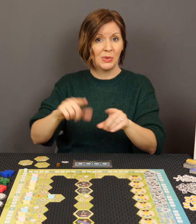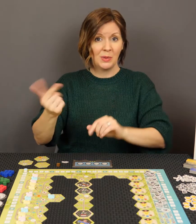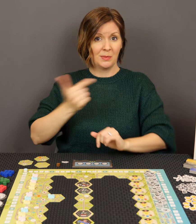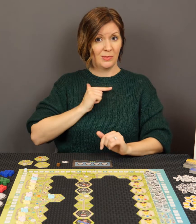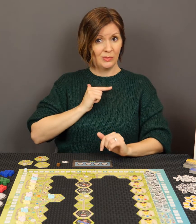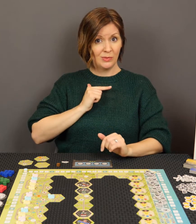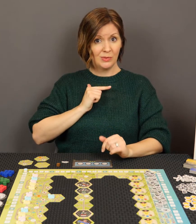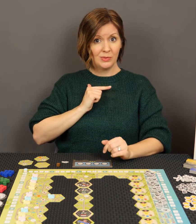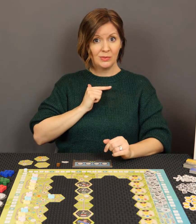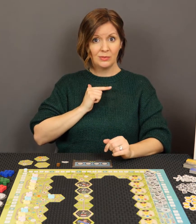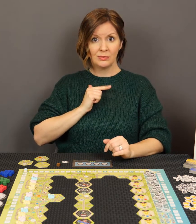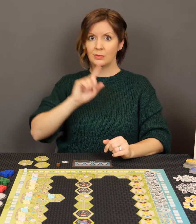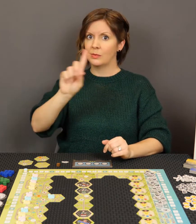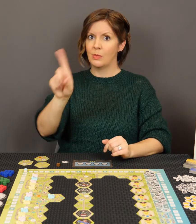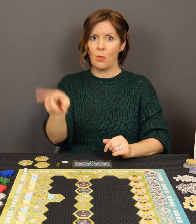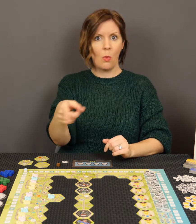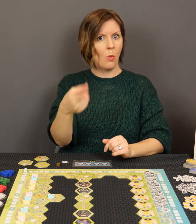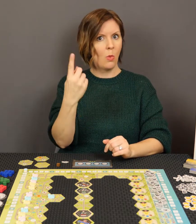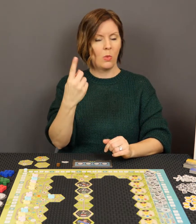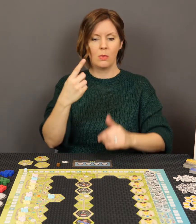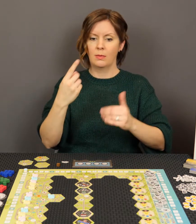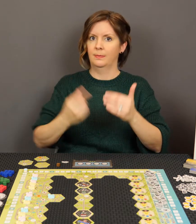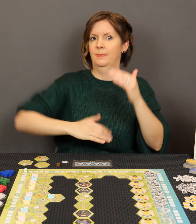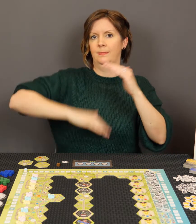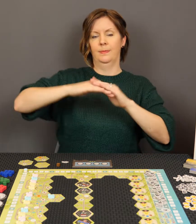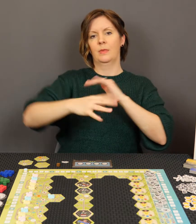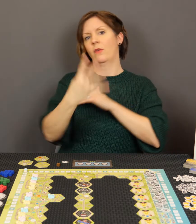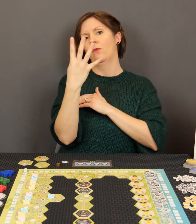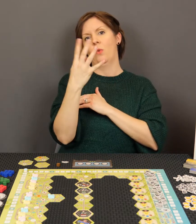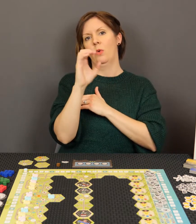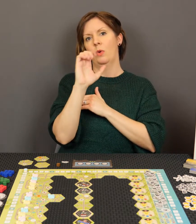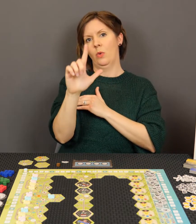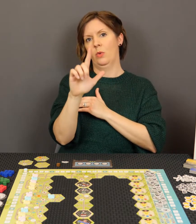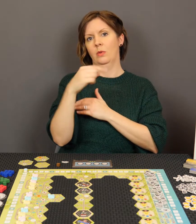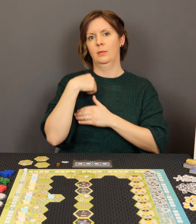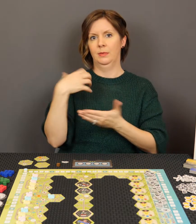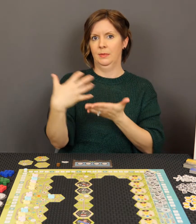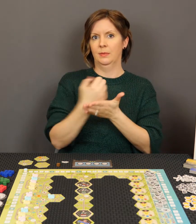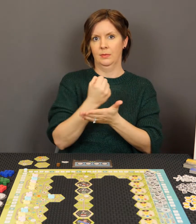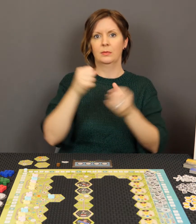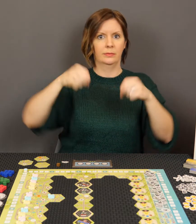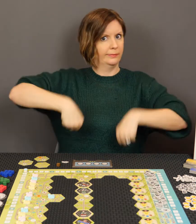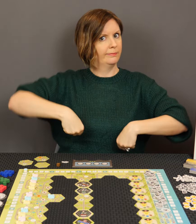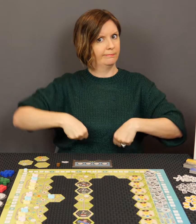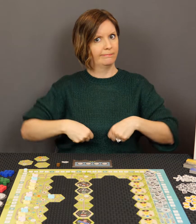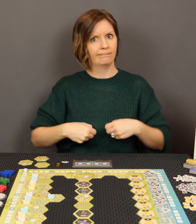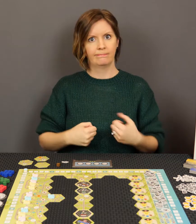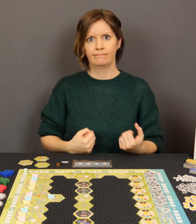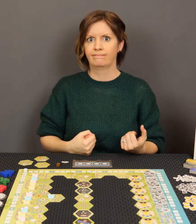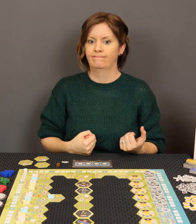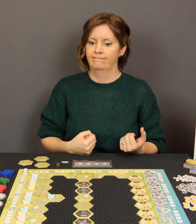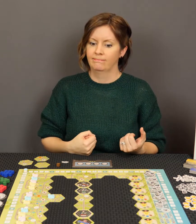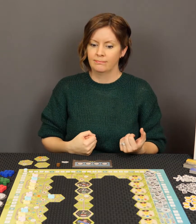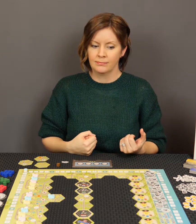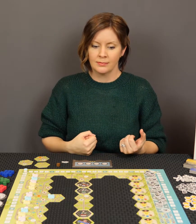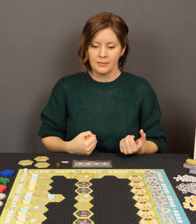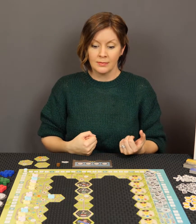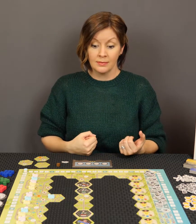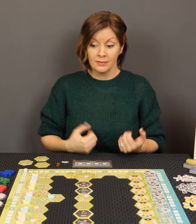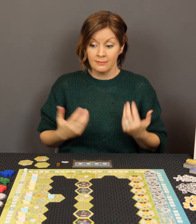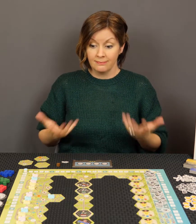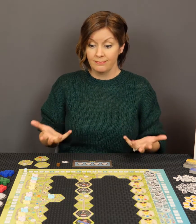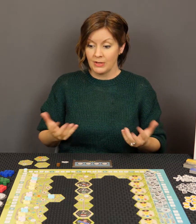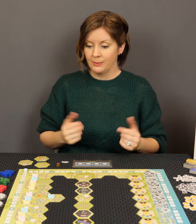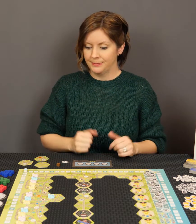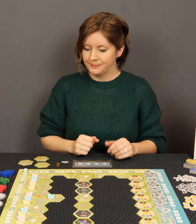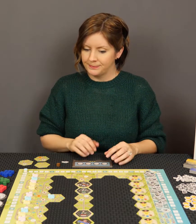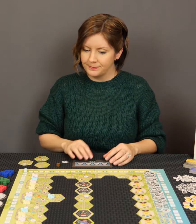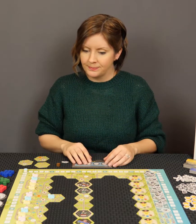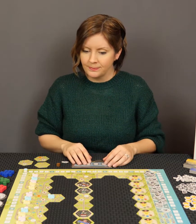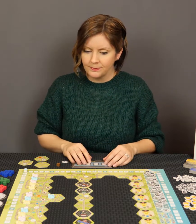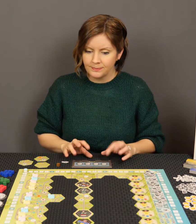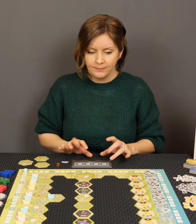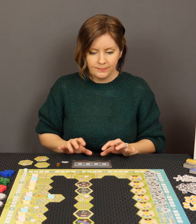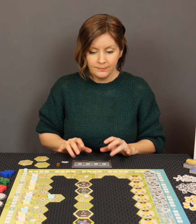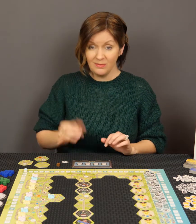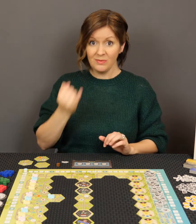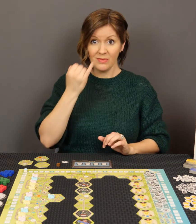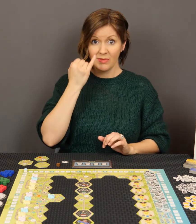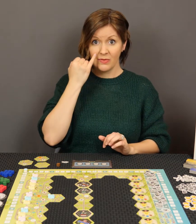But, on my turn I can only have up to 4 coal that I earn.